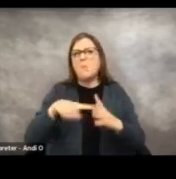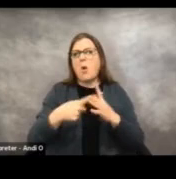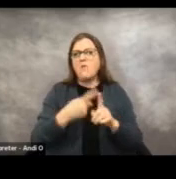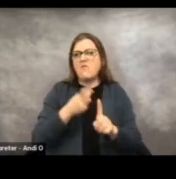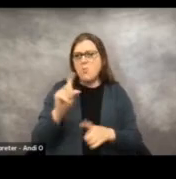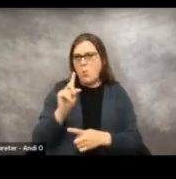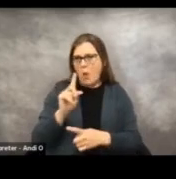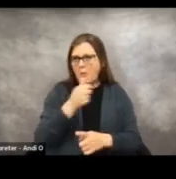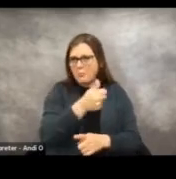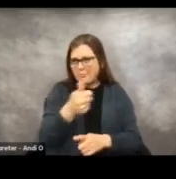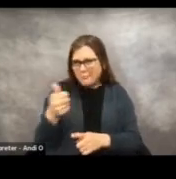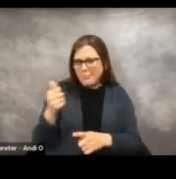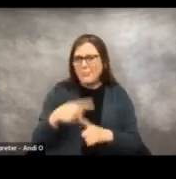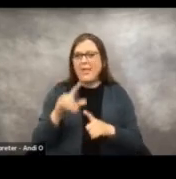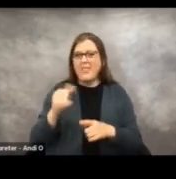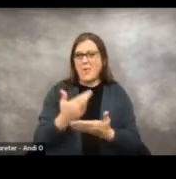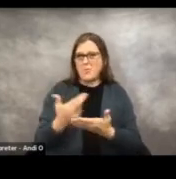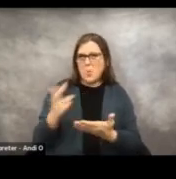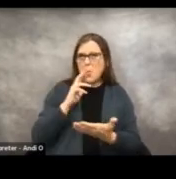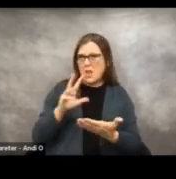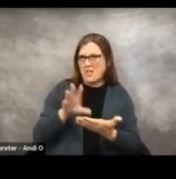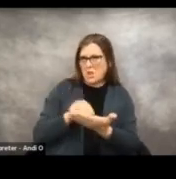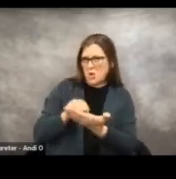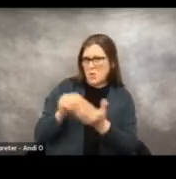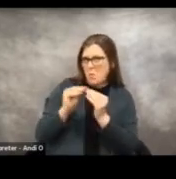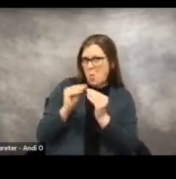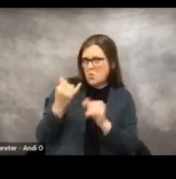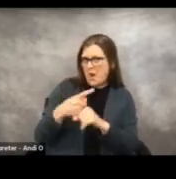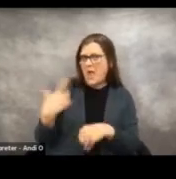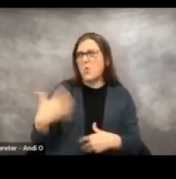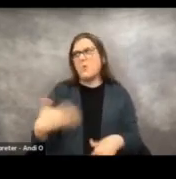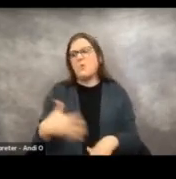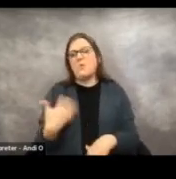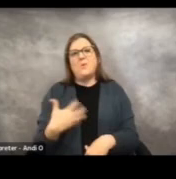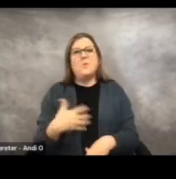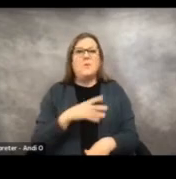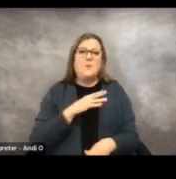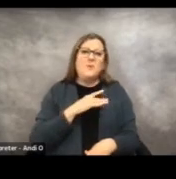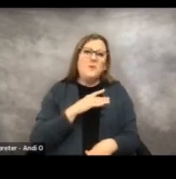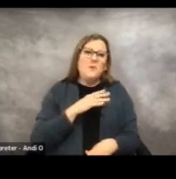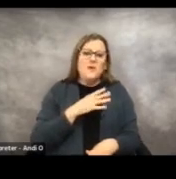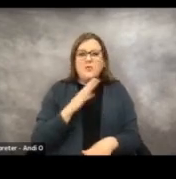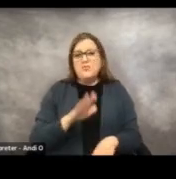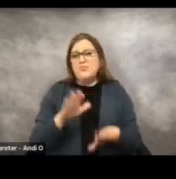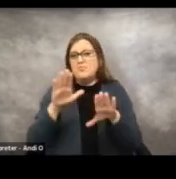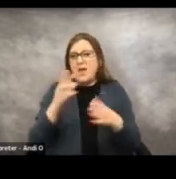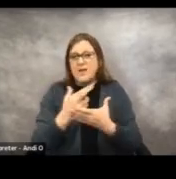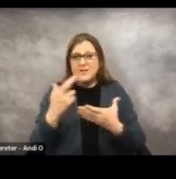I think that this resource that you will learn about today is going to be such a good, good resource for the field,